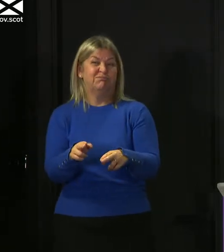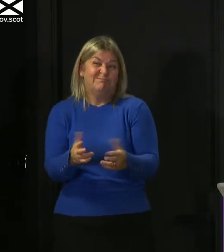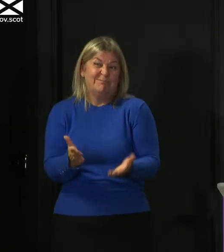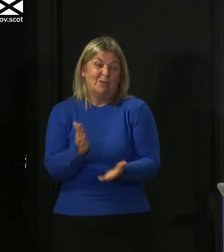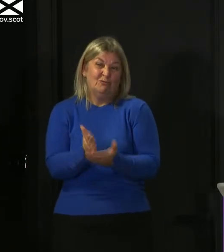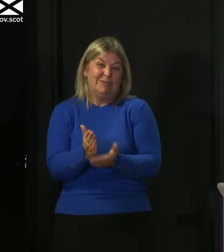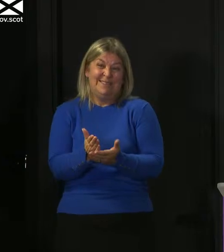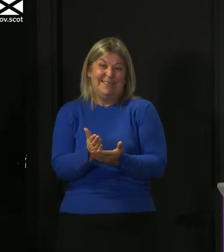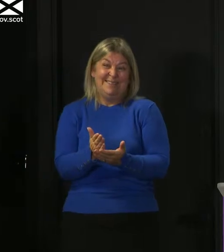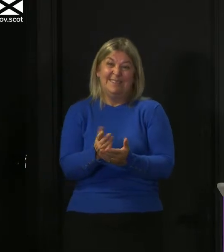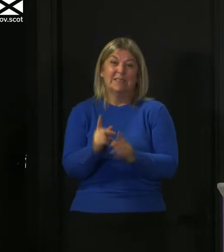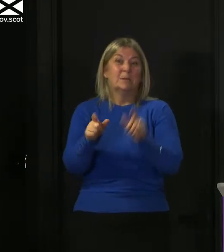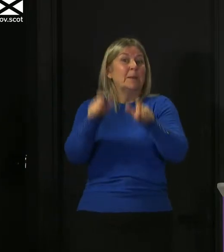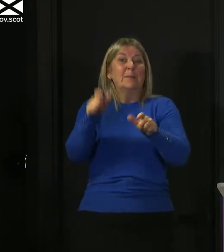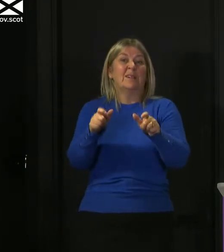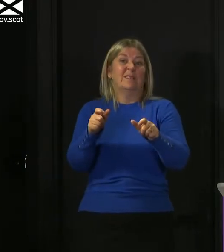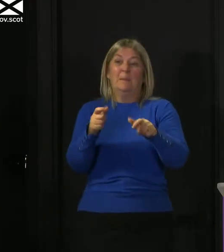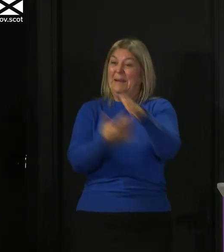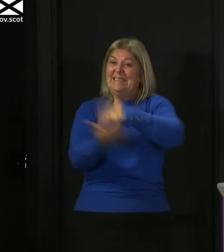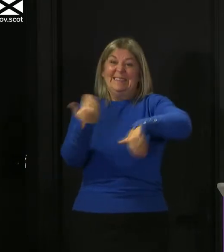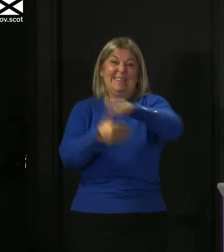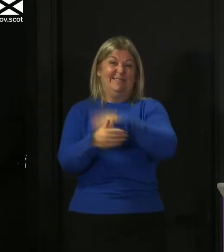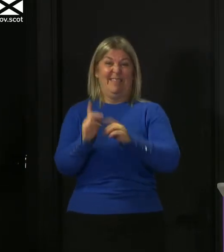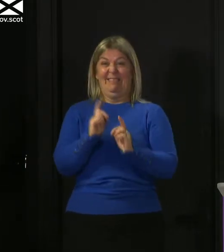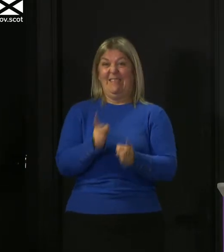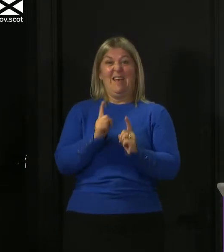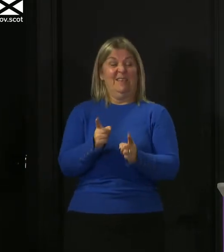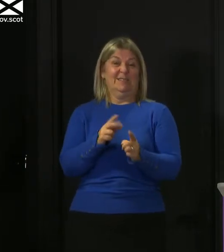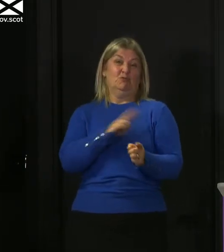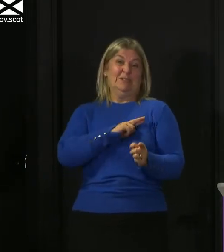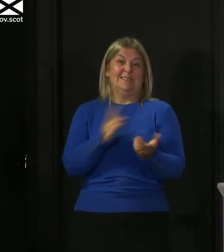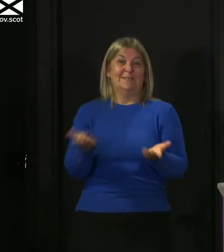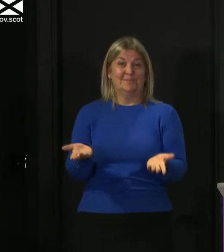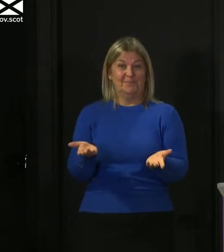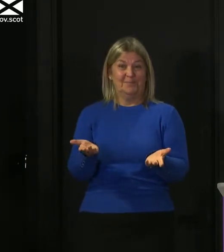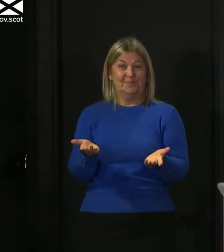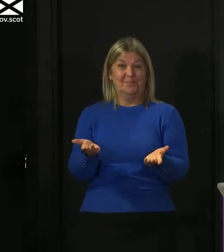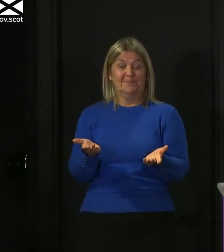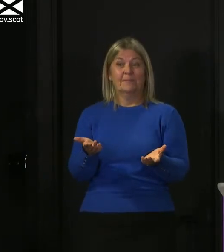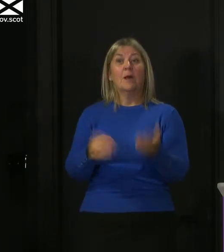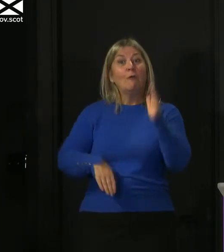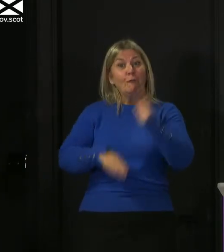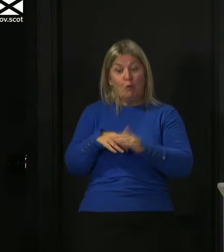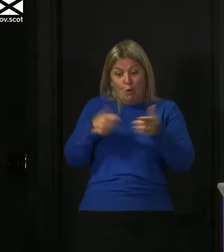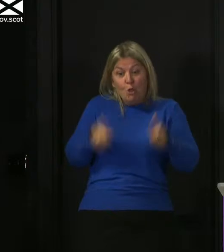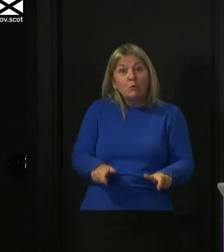in strict lockdown, told not to leave our houses except for essential purposes, the virus had very